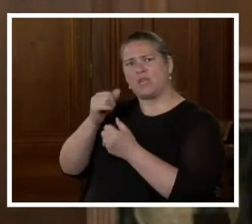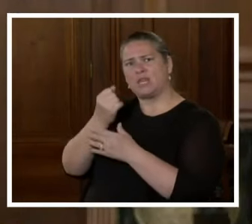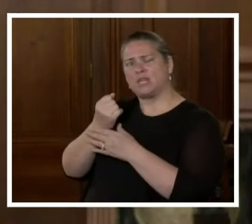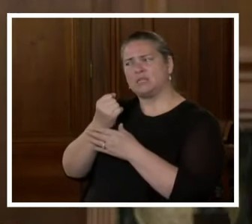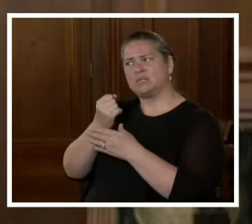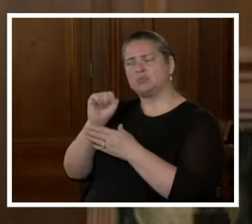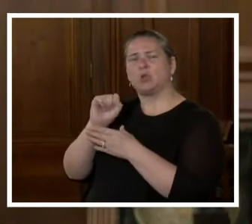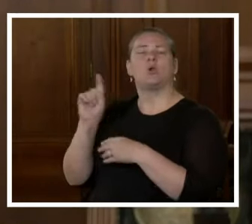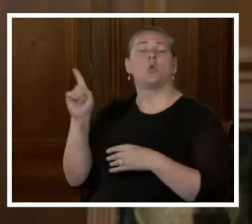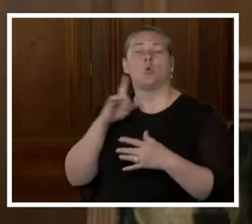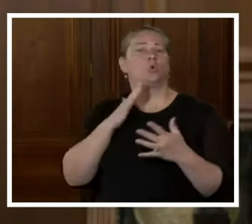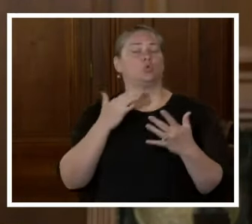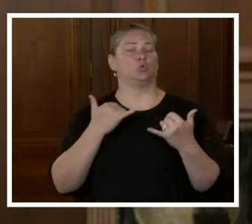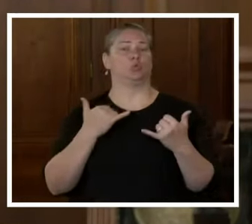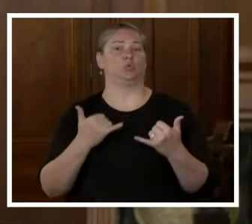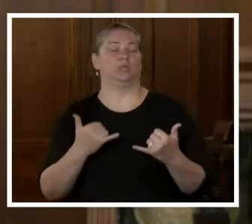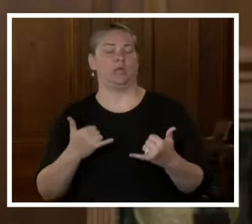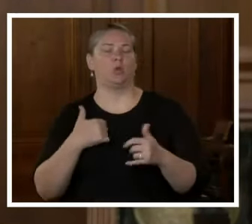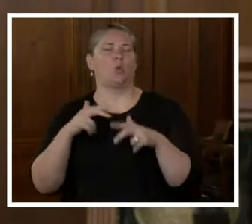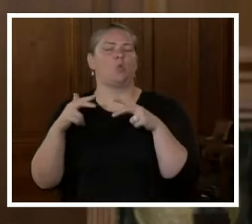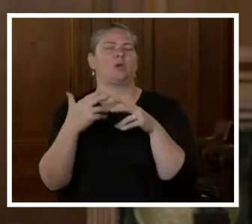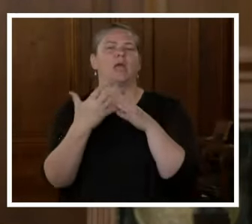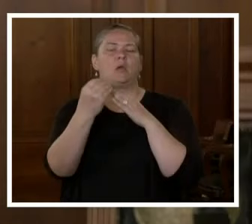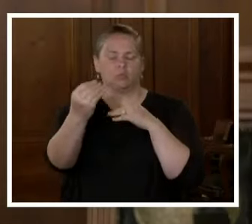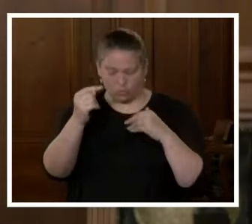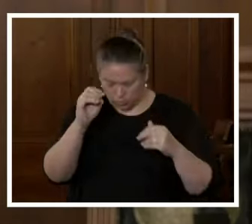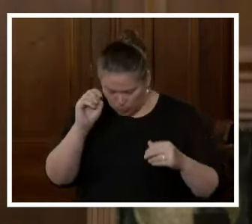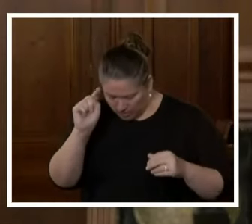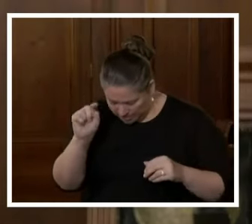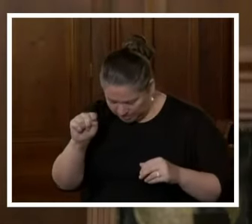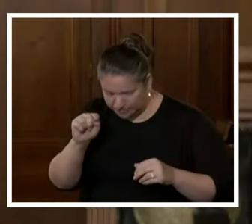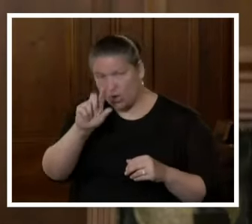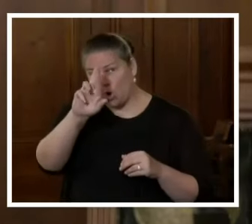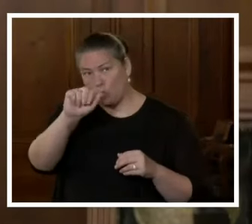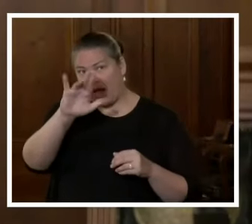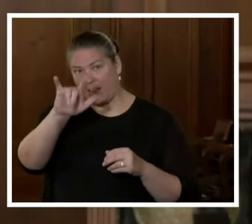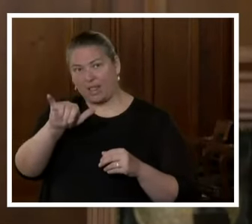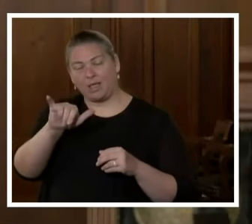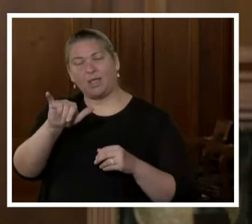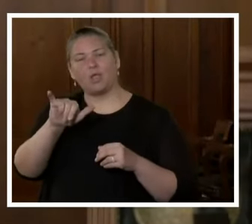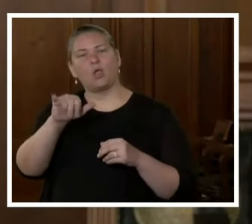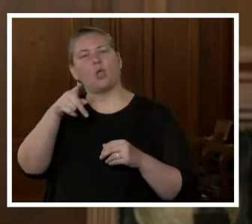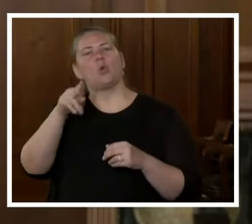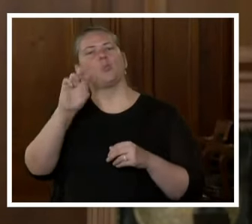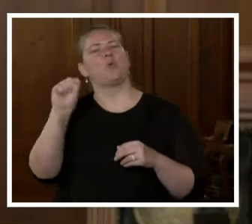TERROR. THE SUPPORT WAS REALLY OVERWHELMING PEOPLE HERE IN FRANKFORT. I HAVEN'T LIVED HERE LONG.